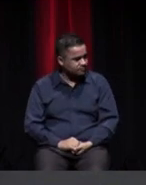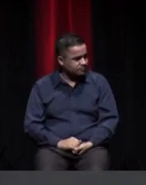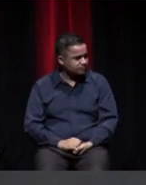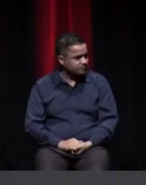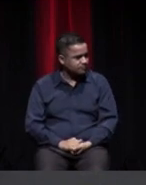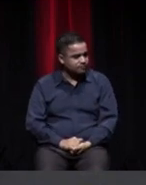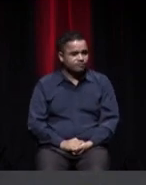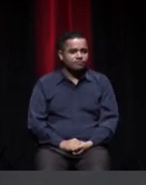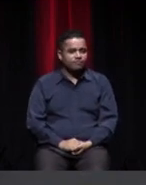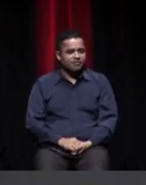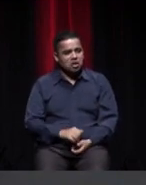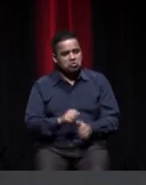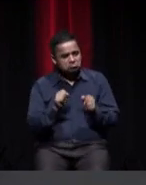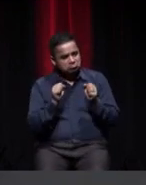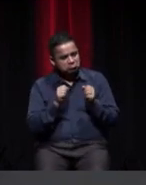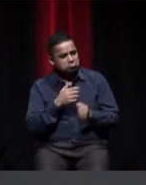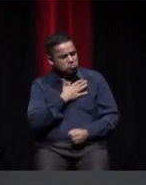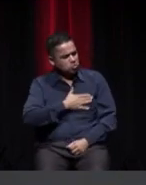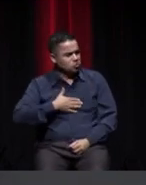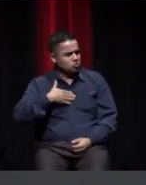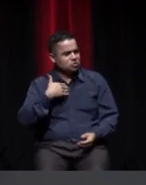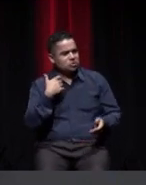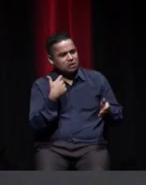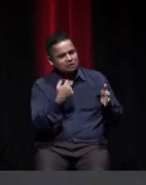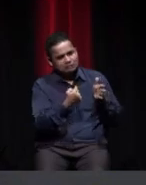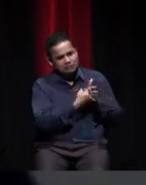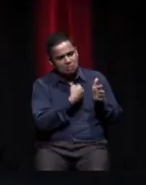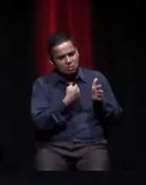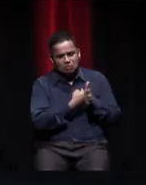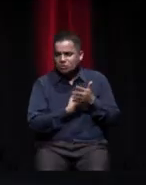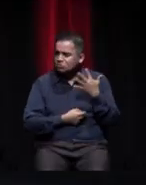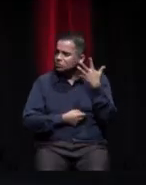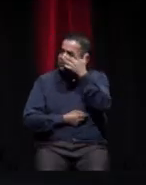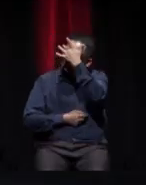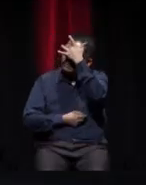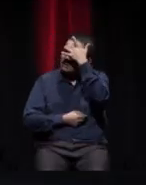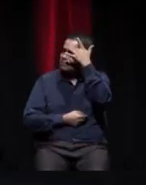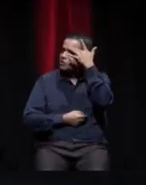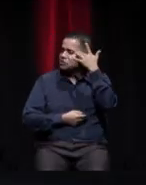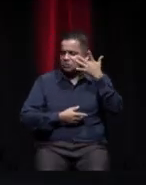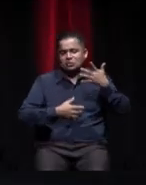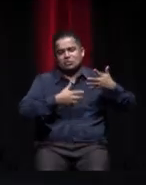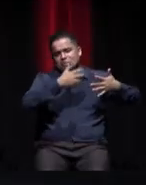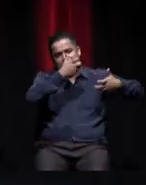I loved your question. I find it so cute when a person's talking and things are happening.